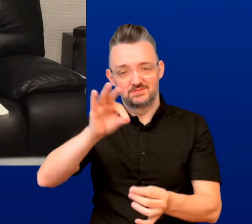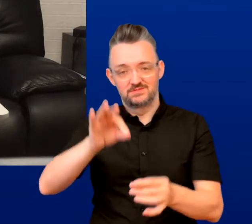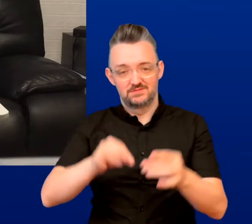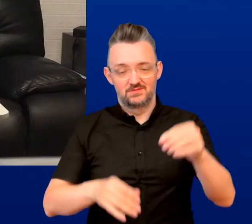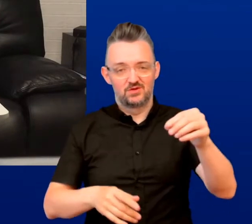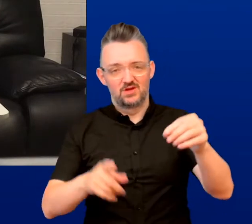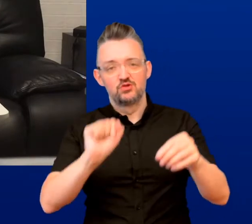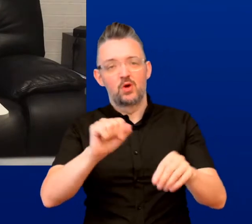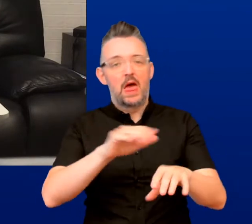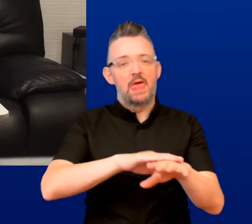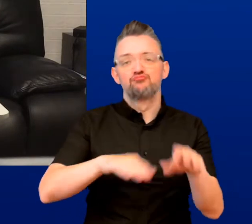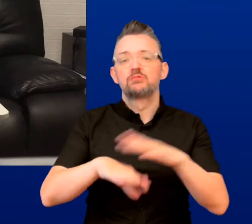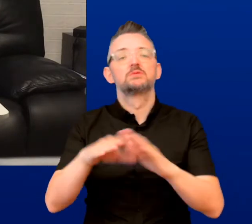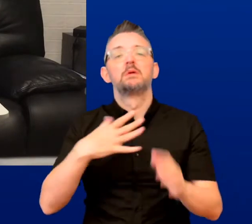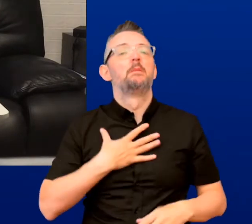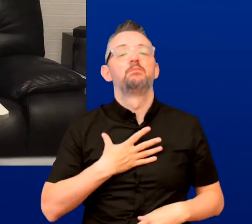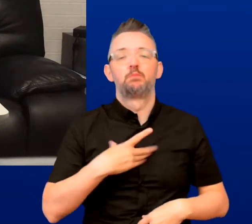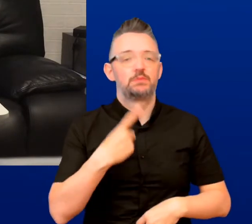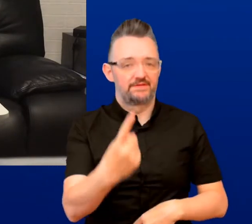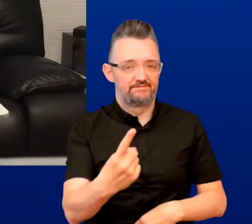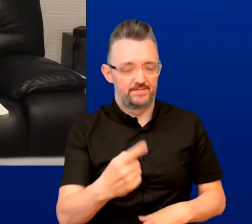comfortable with.